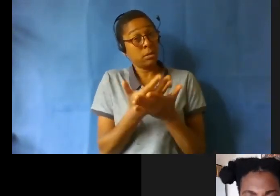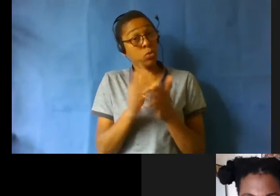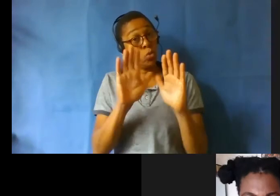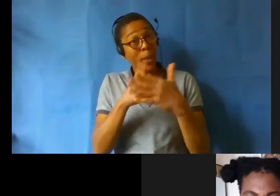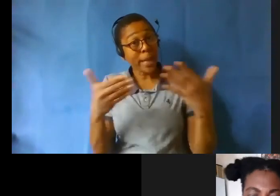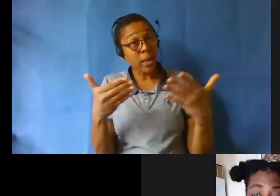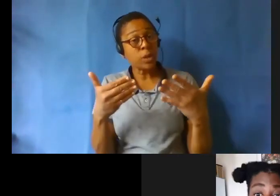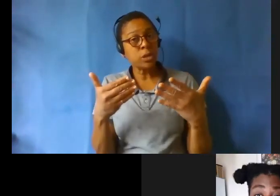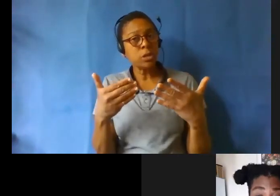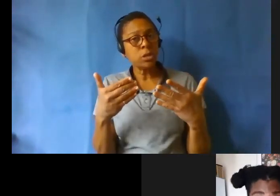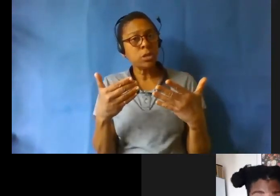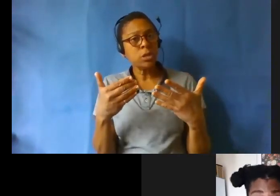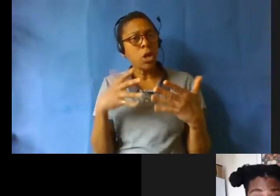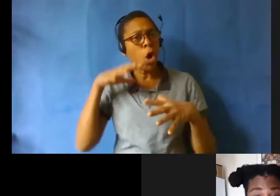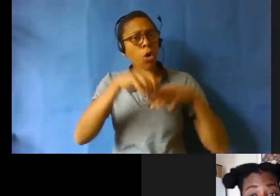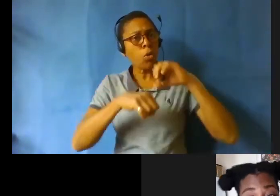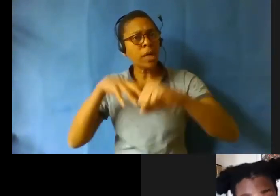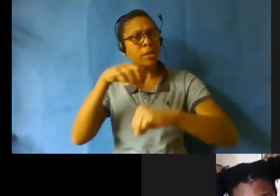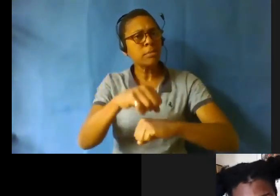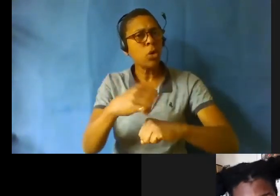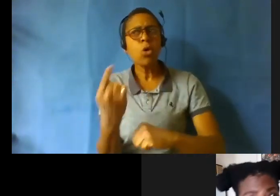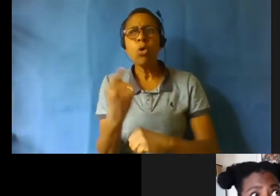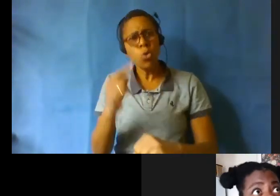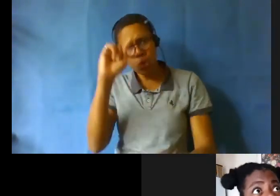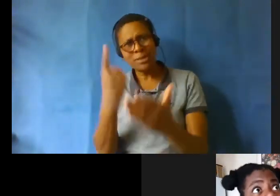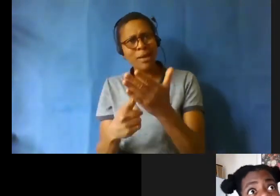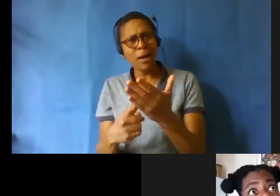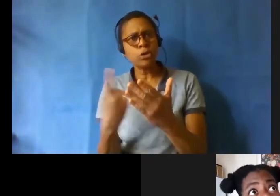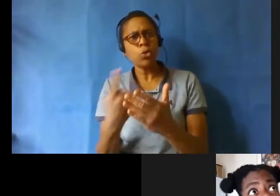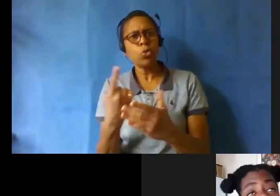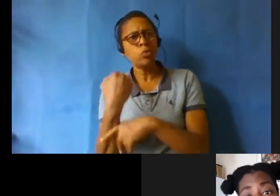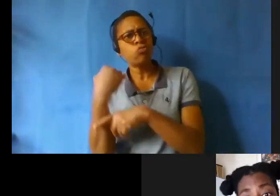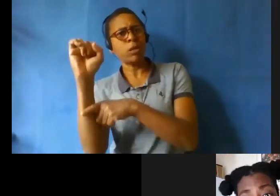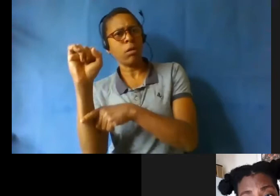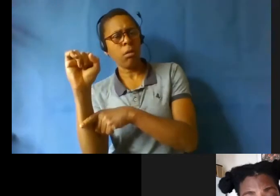know, who gets to decide who is radical, who gets to decide what language is